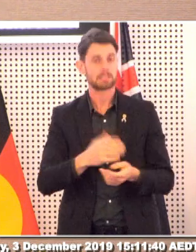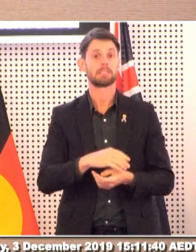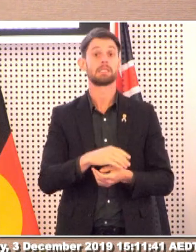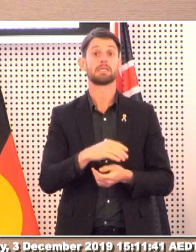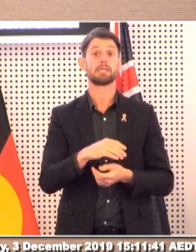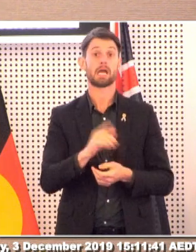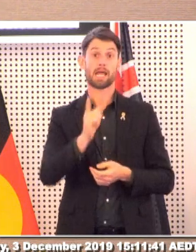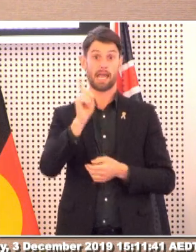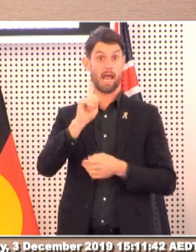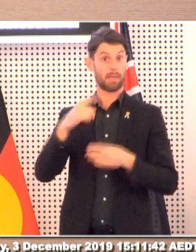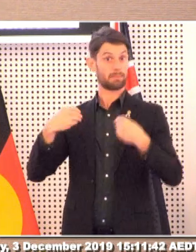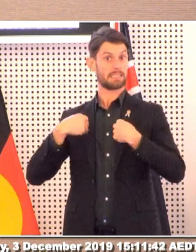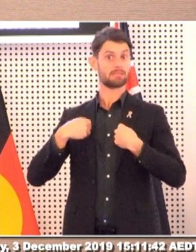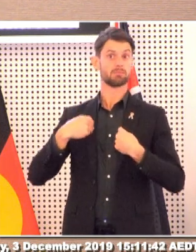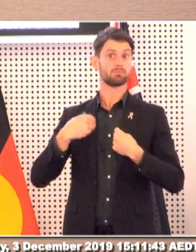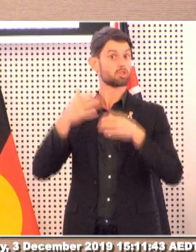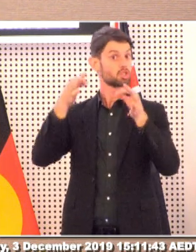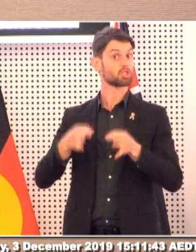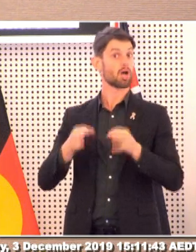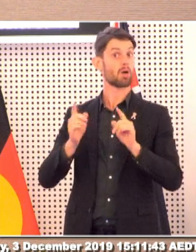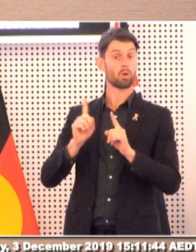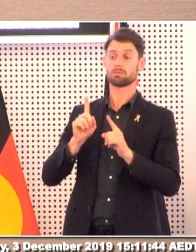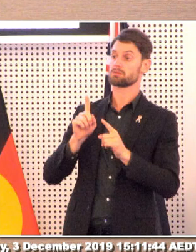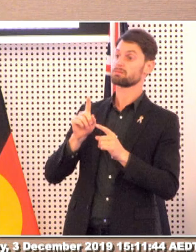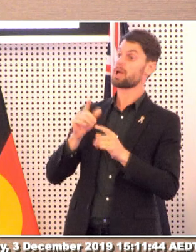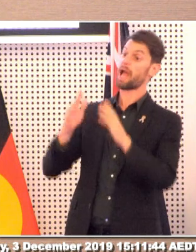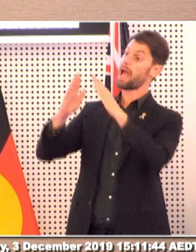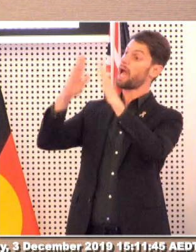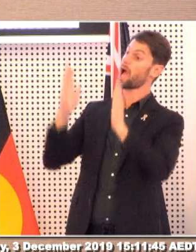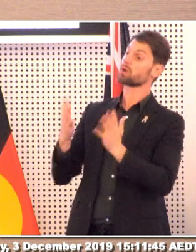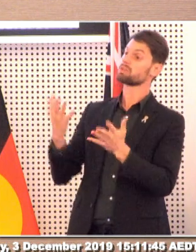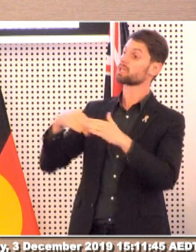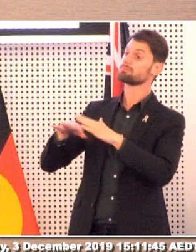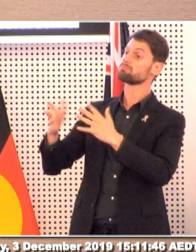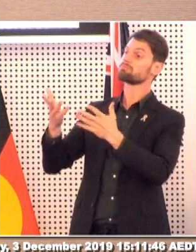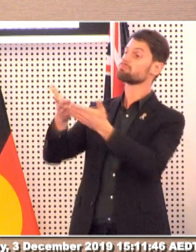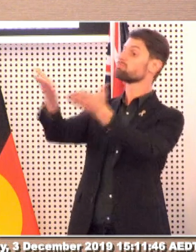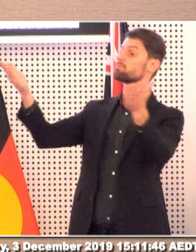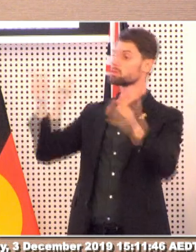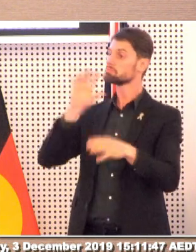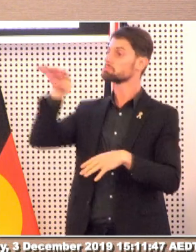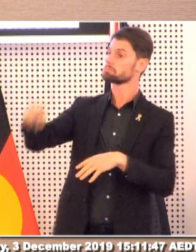community attached to the SRS, and they are